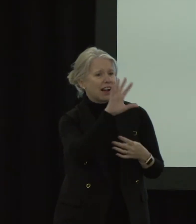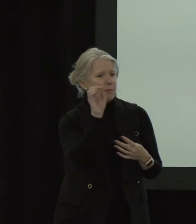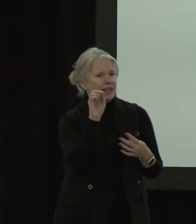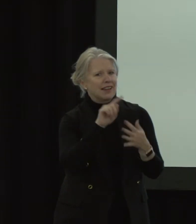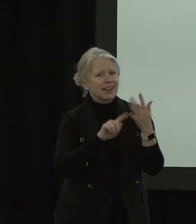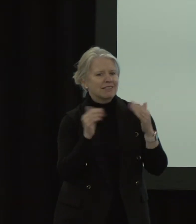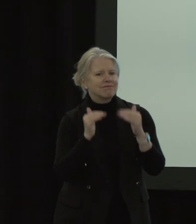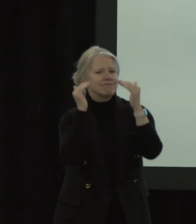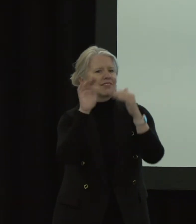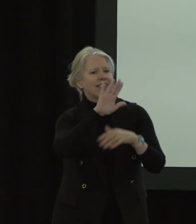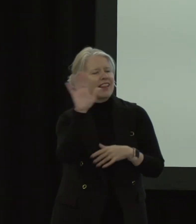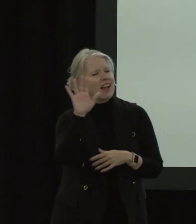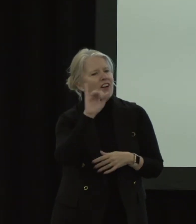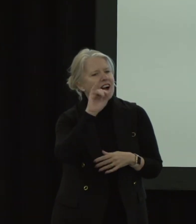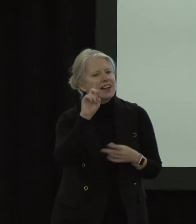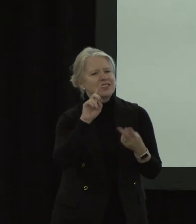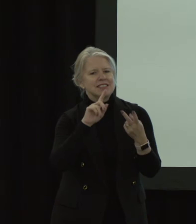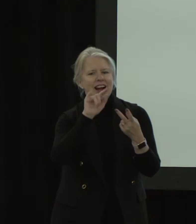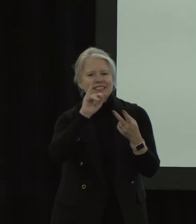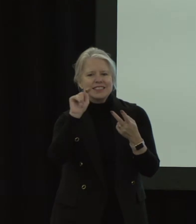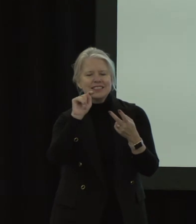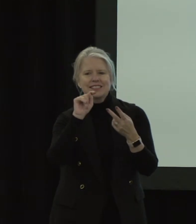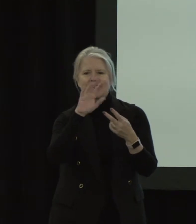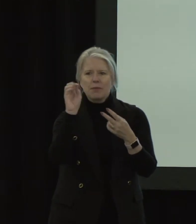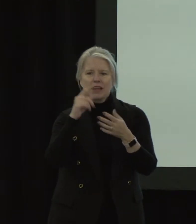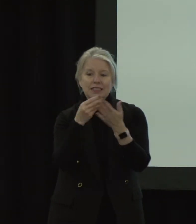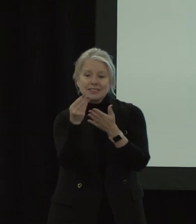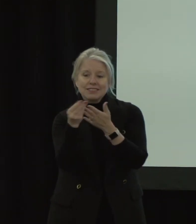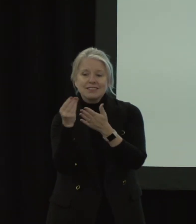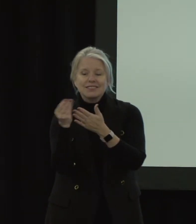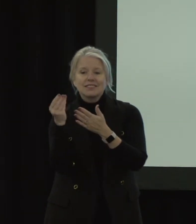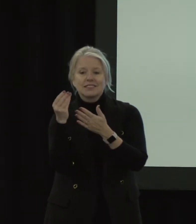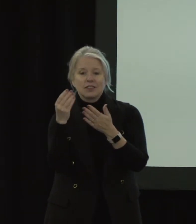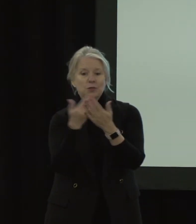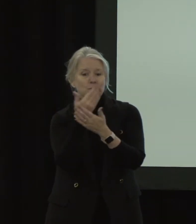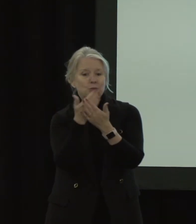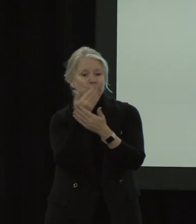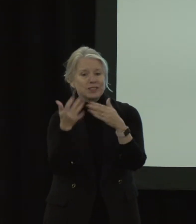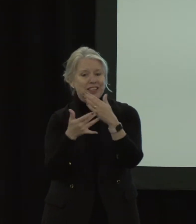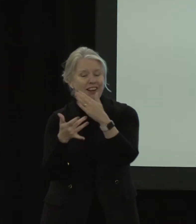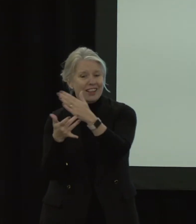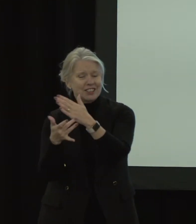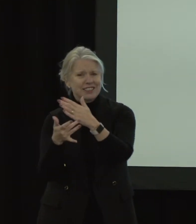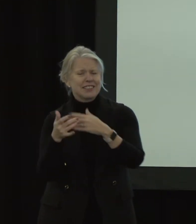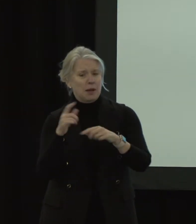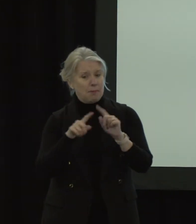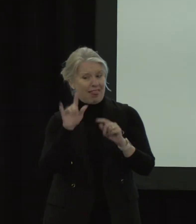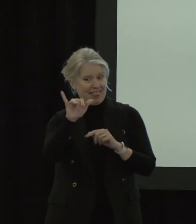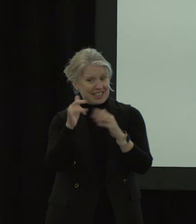systems, purchase new technology, that they know, yes, that I know, is not usable